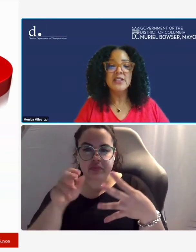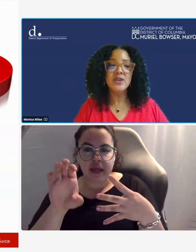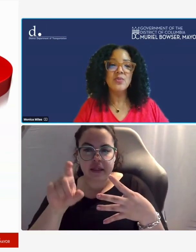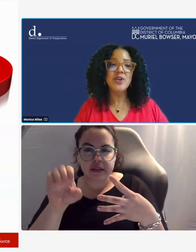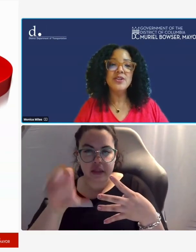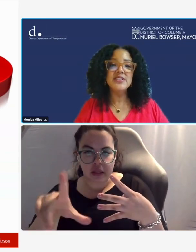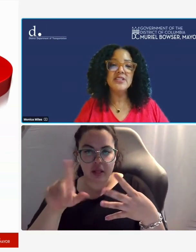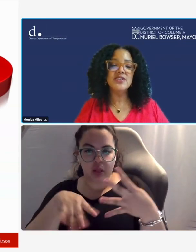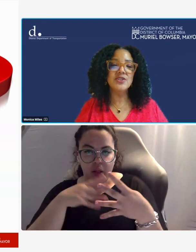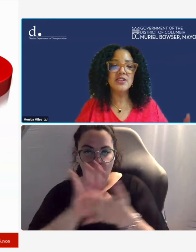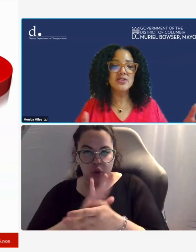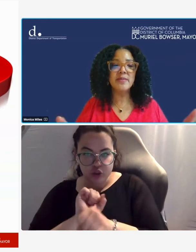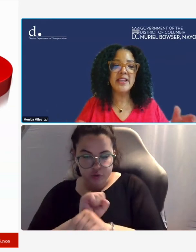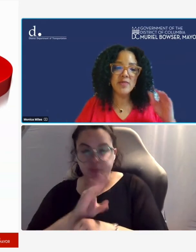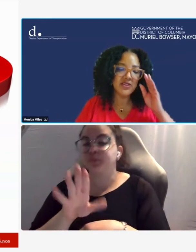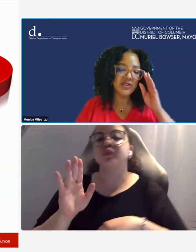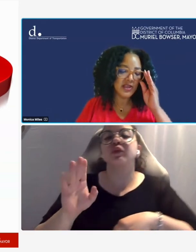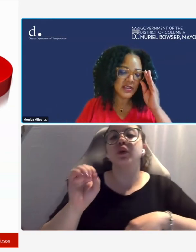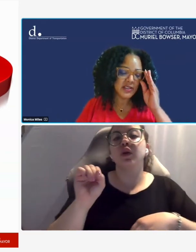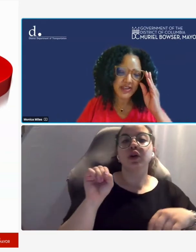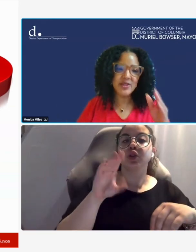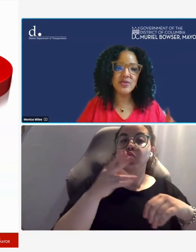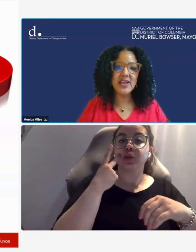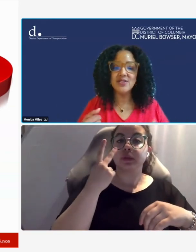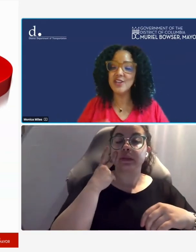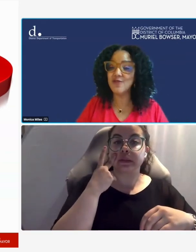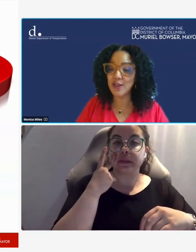what you're going to see is you're going to go to the main menu and this main menu has invaluable